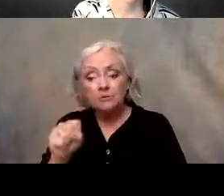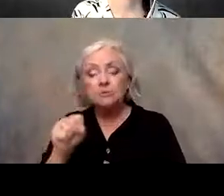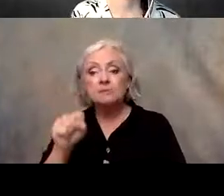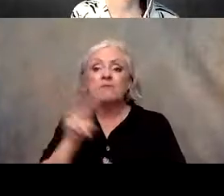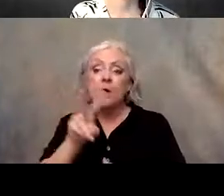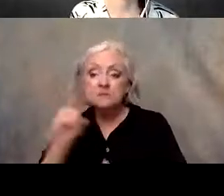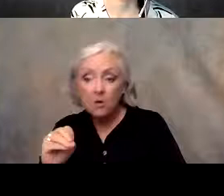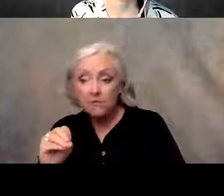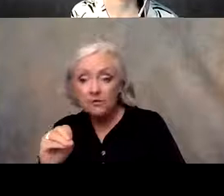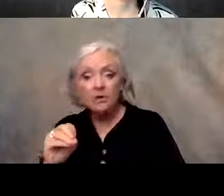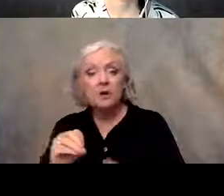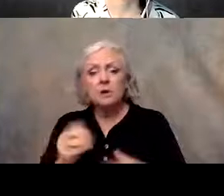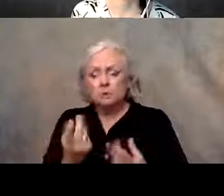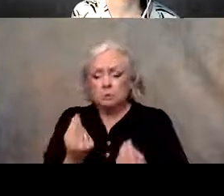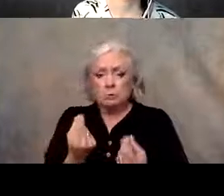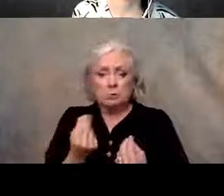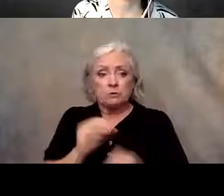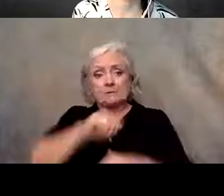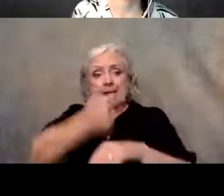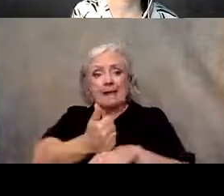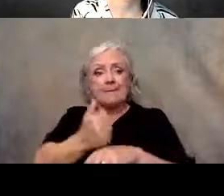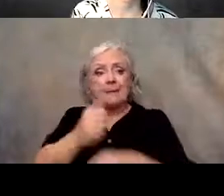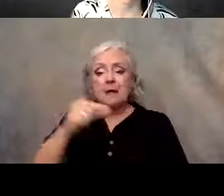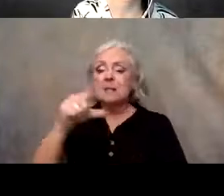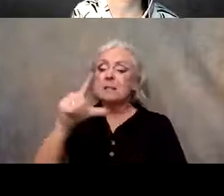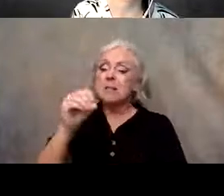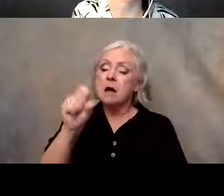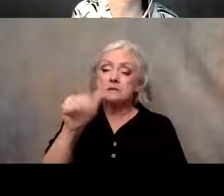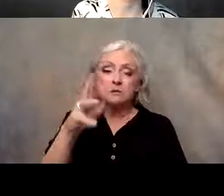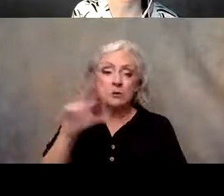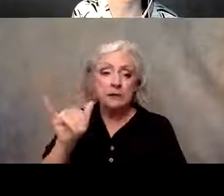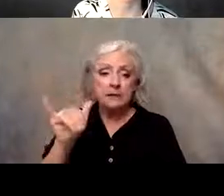and a basic style guide to support consistency and accuracy in the files.